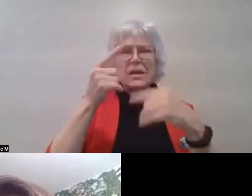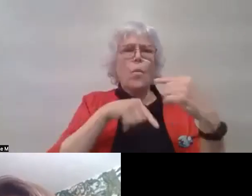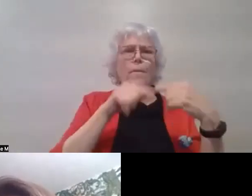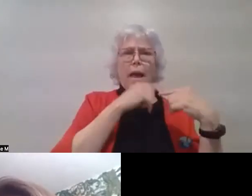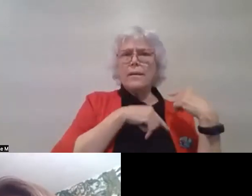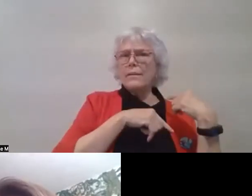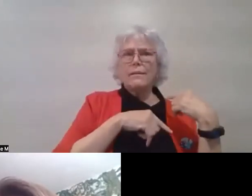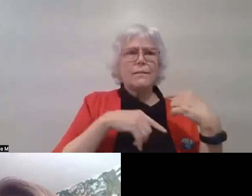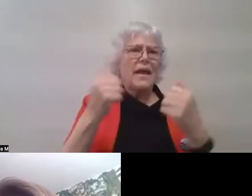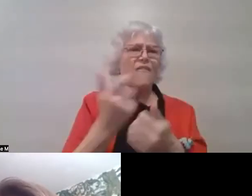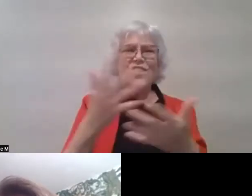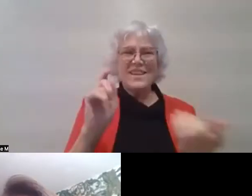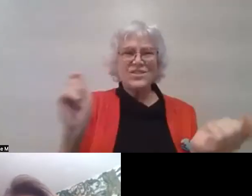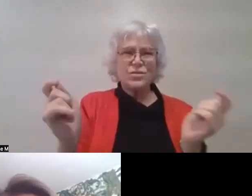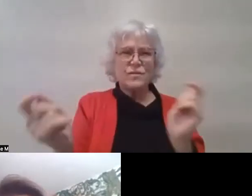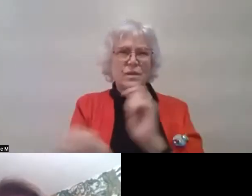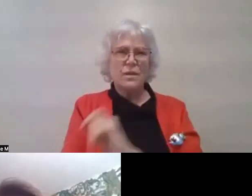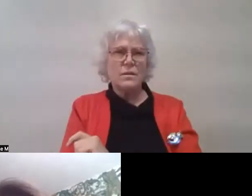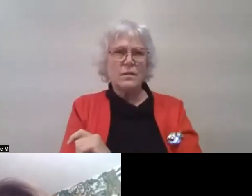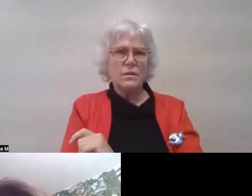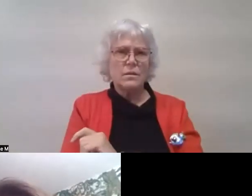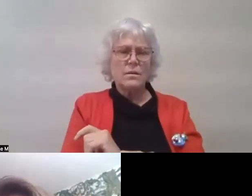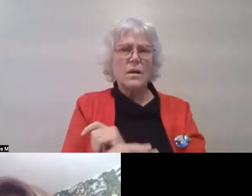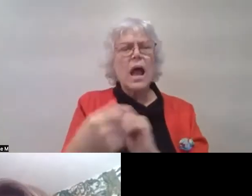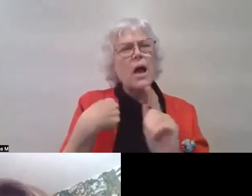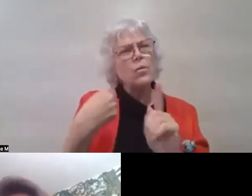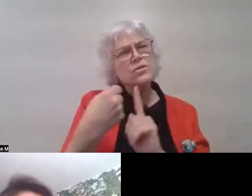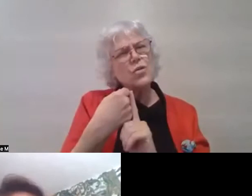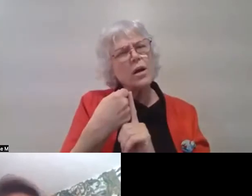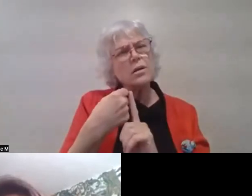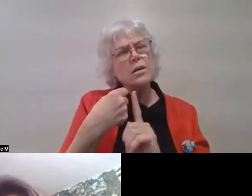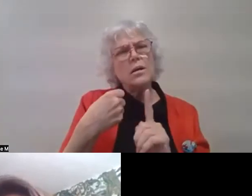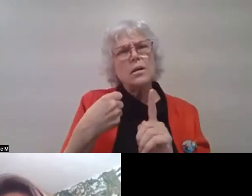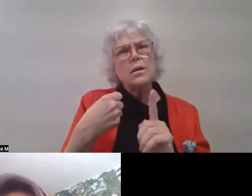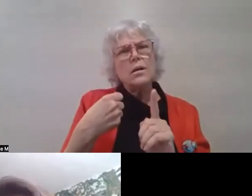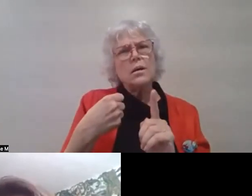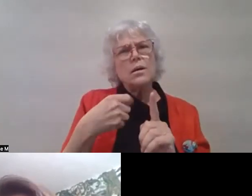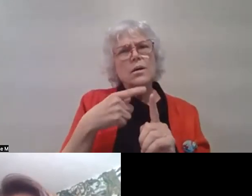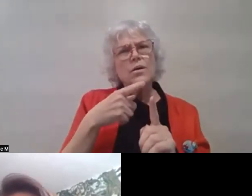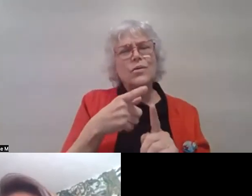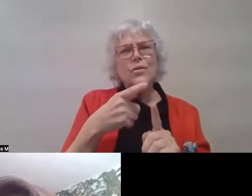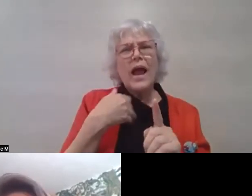I am struck by this litany of undeniable